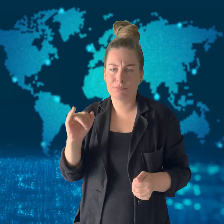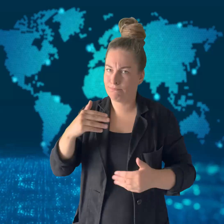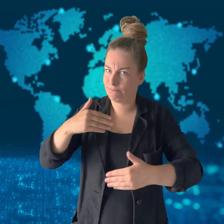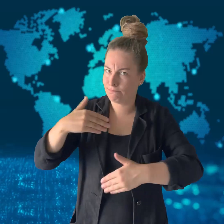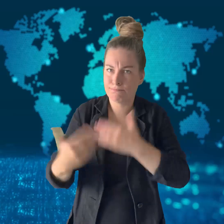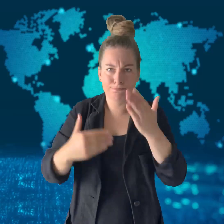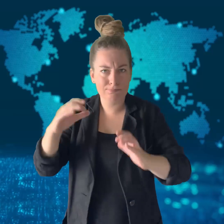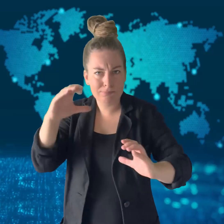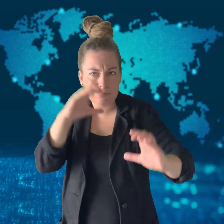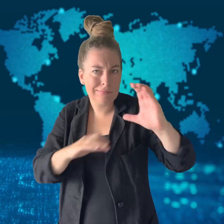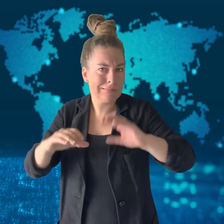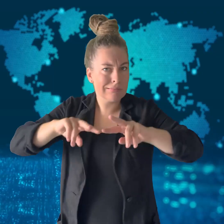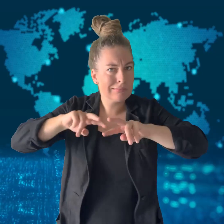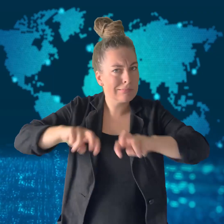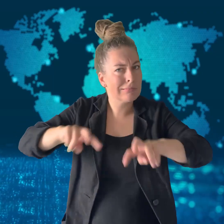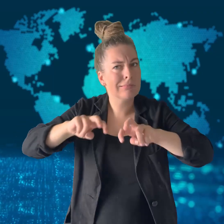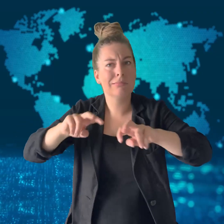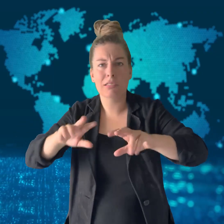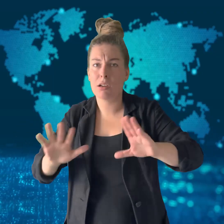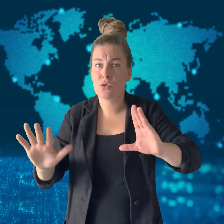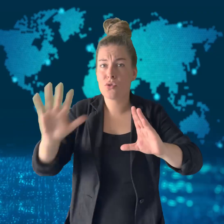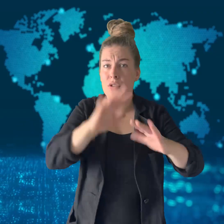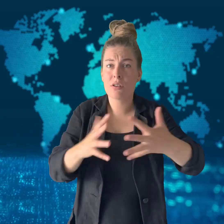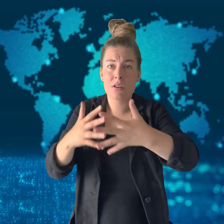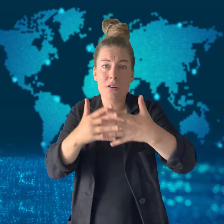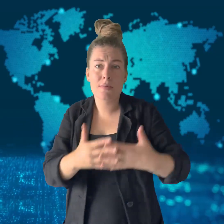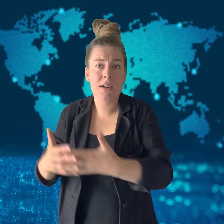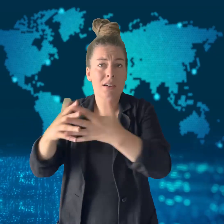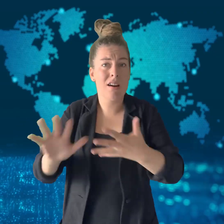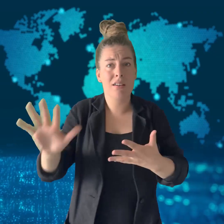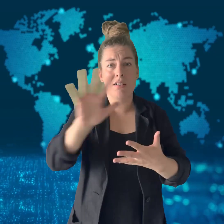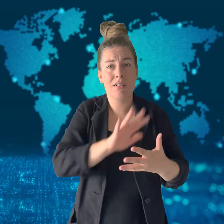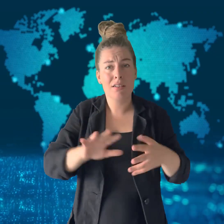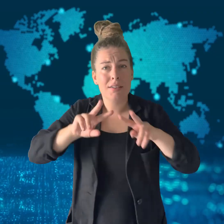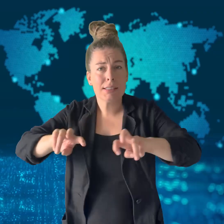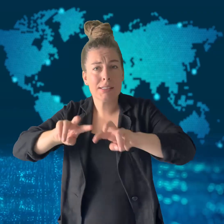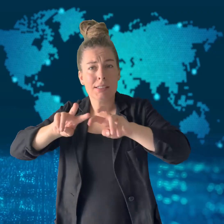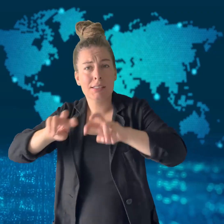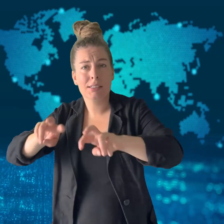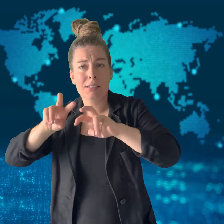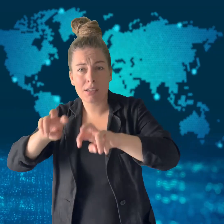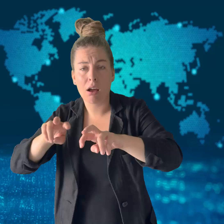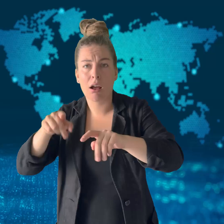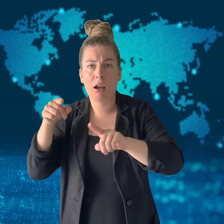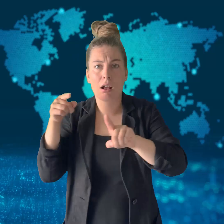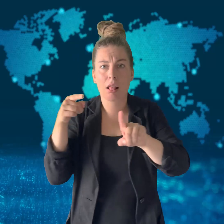searching for them in the US.